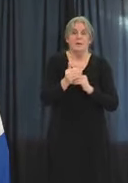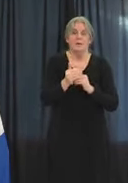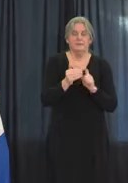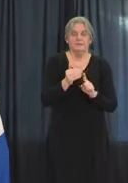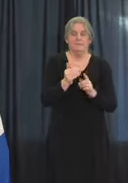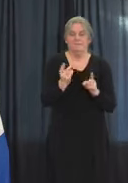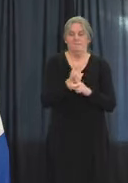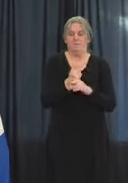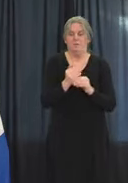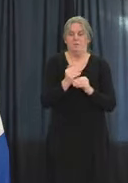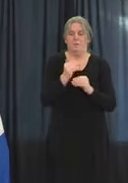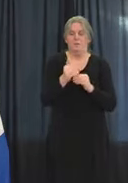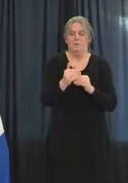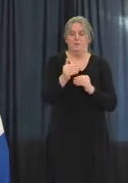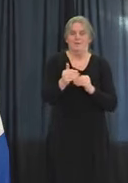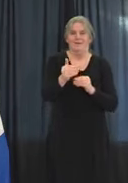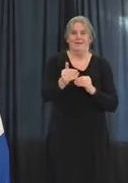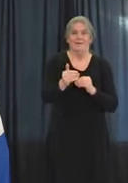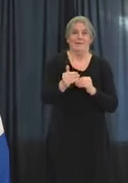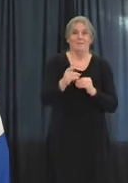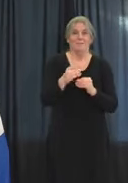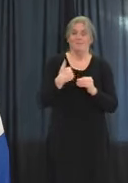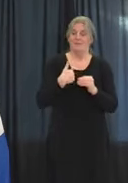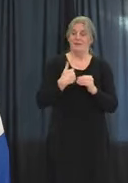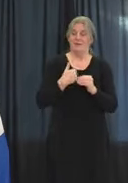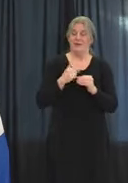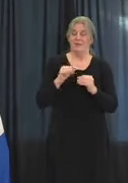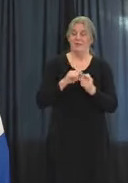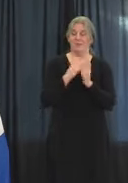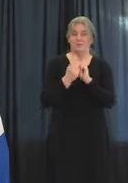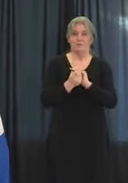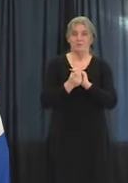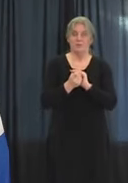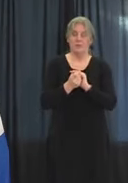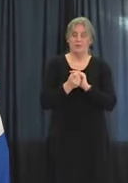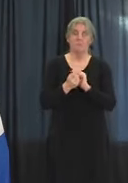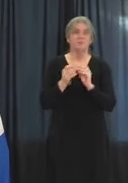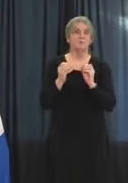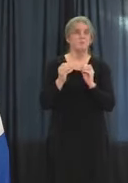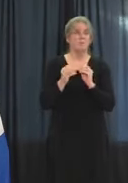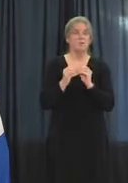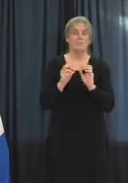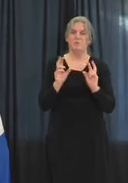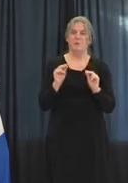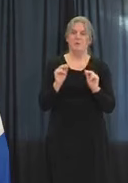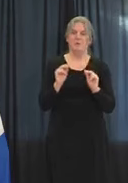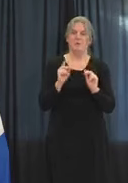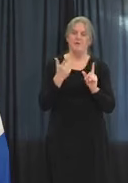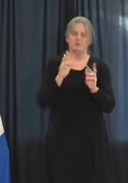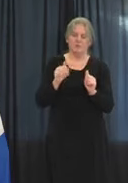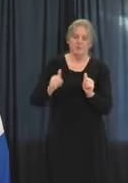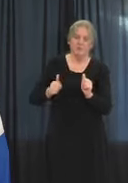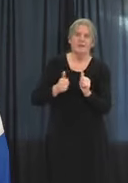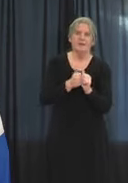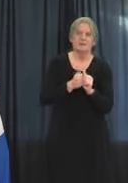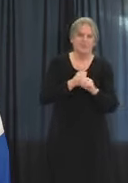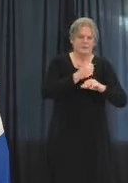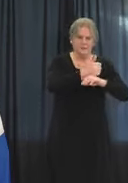calm pull -- contemplated and scenarios worked out, I have no immediate plans to clampdown further. We just need to catch up with